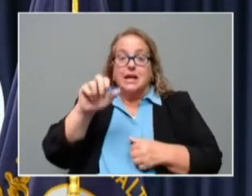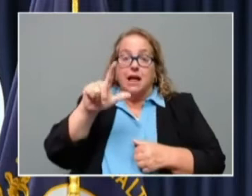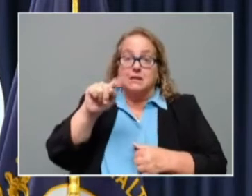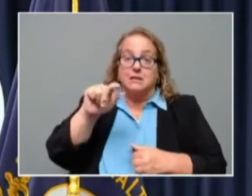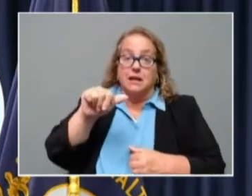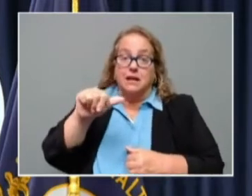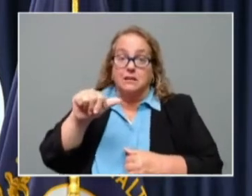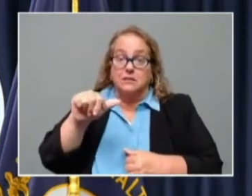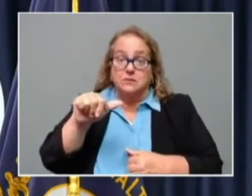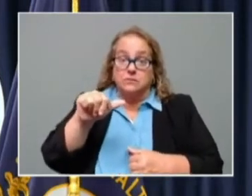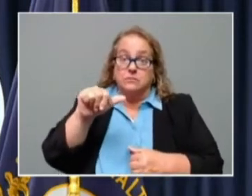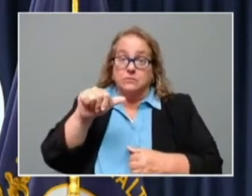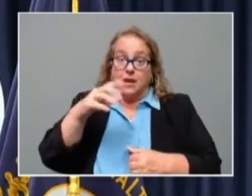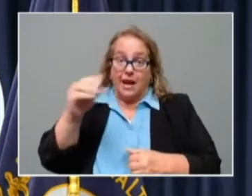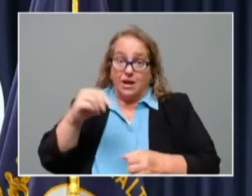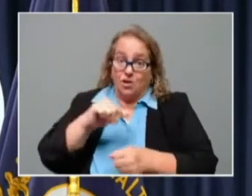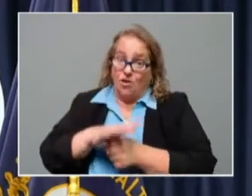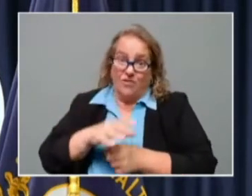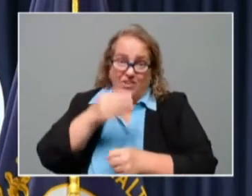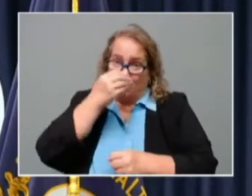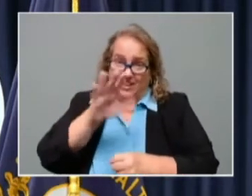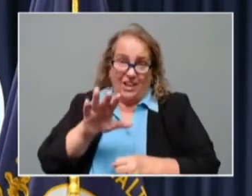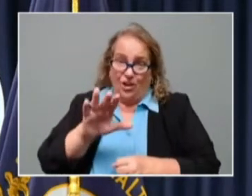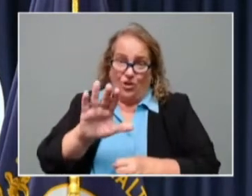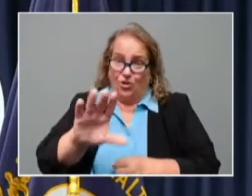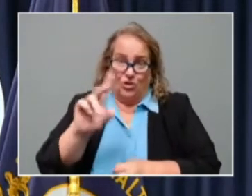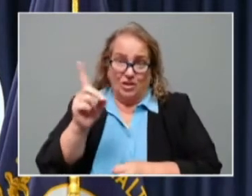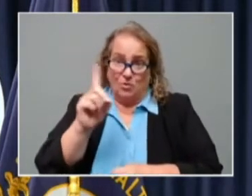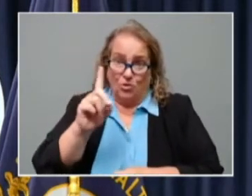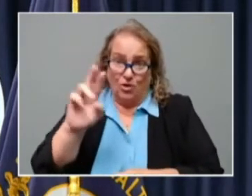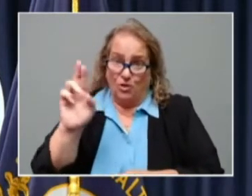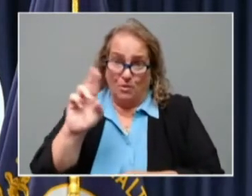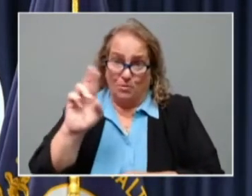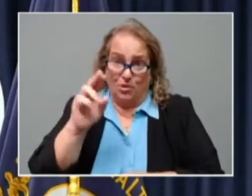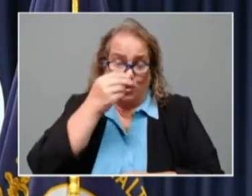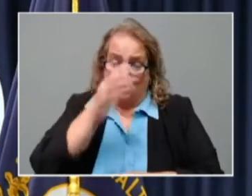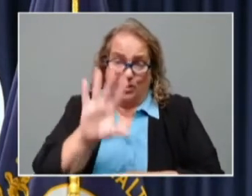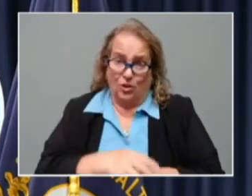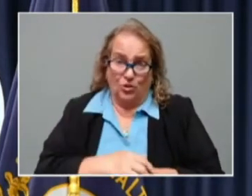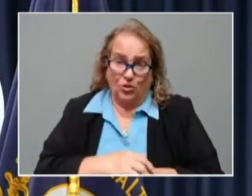doesn't care. Your party doesn't care red or blue. It just wants to kill you.